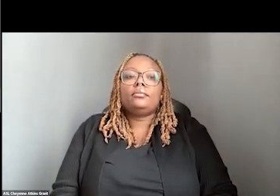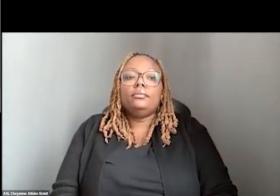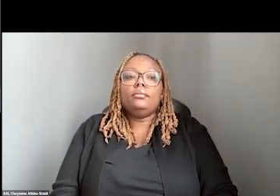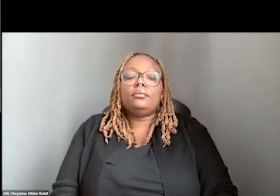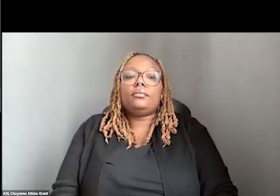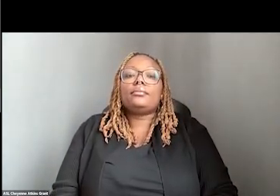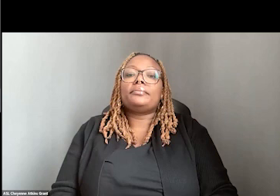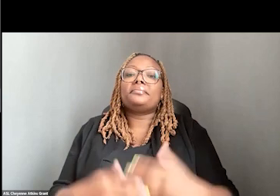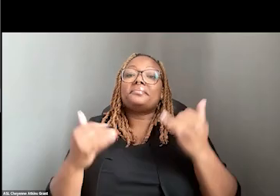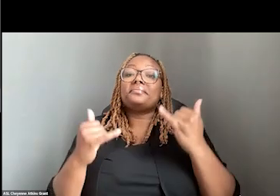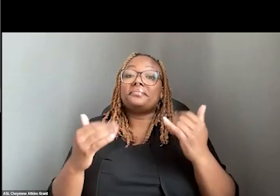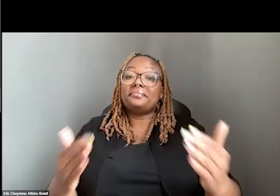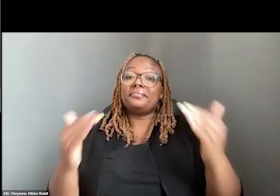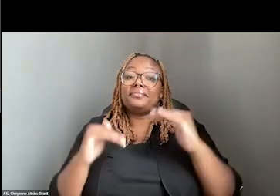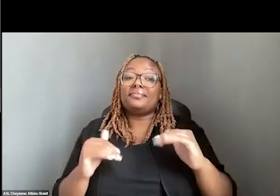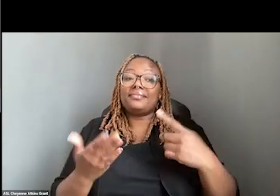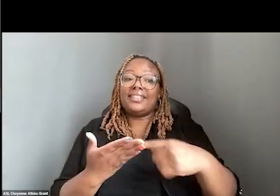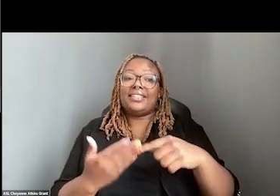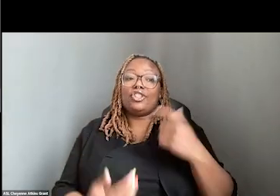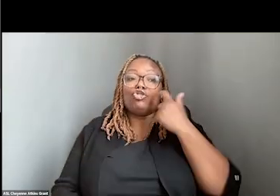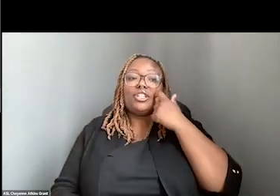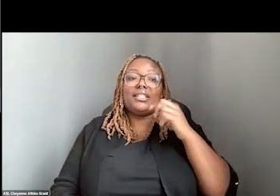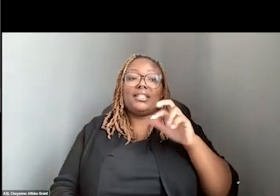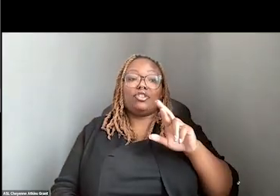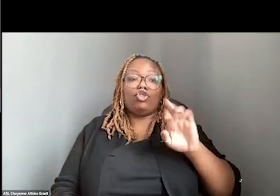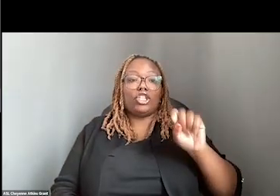All right. Next I'm going to talk about recent Research.gov proposal enhancements.